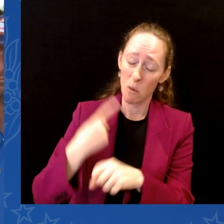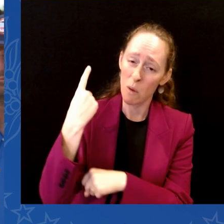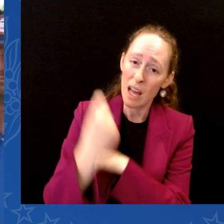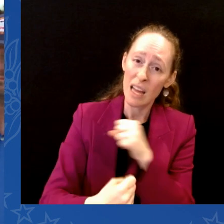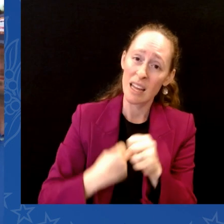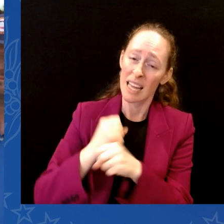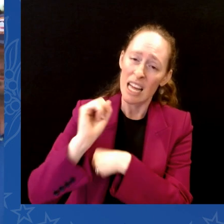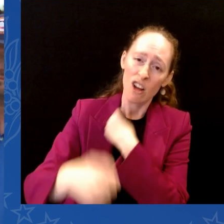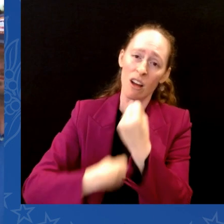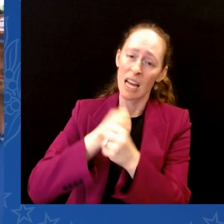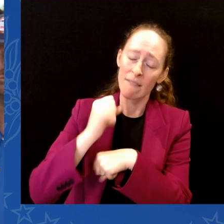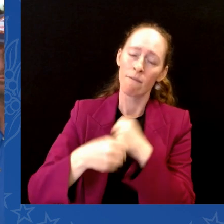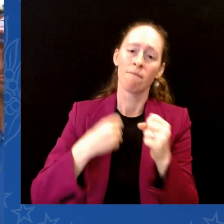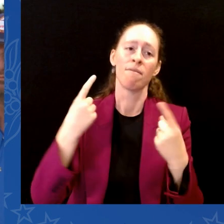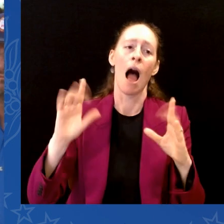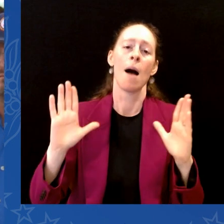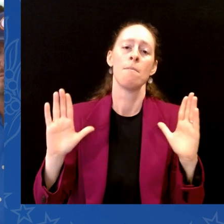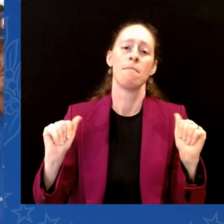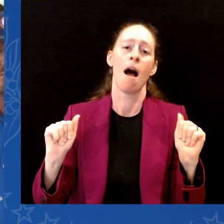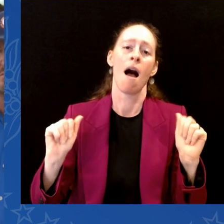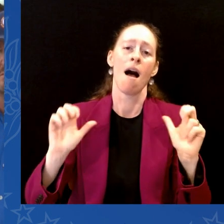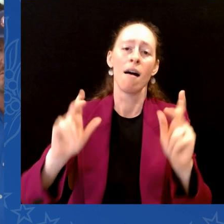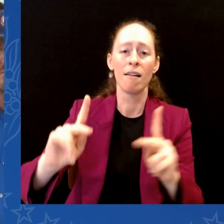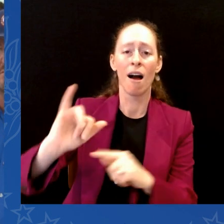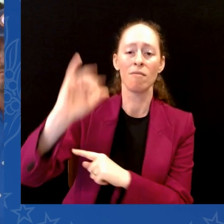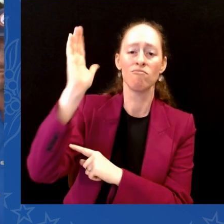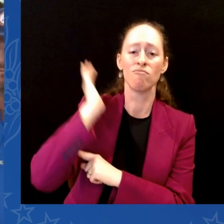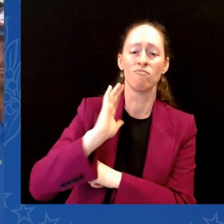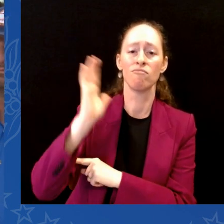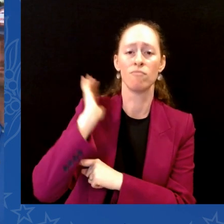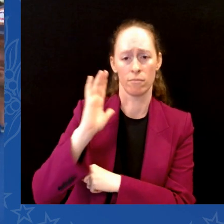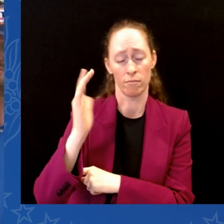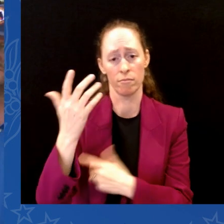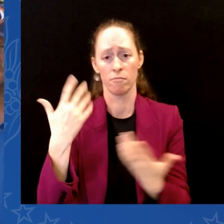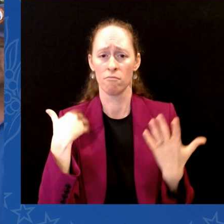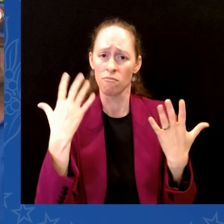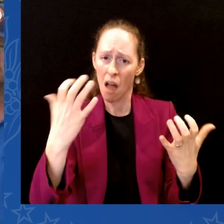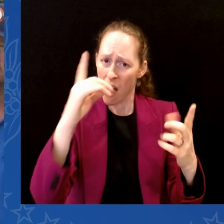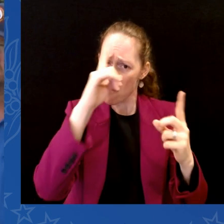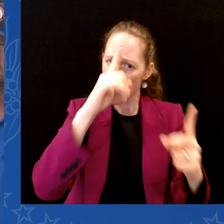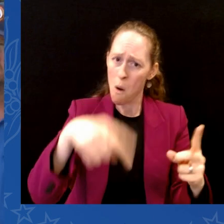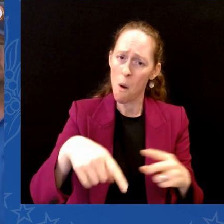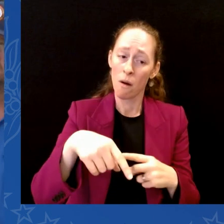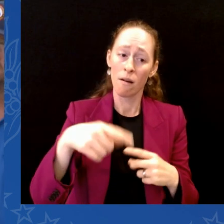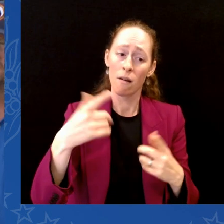to fully recover and rebuild. And we're here today with Governor DeSantis and Senator Rubio and Senator Scott